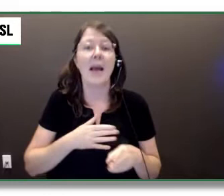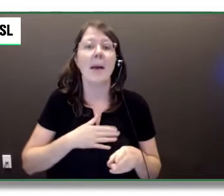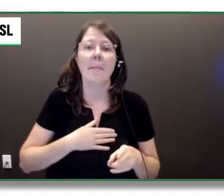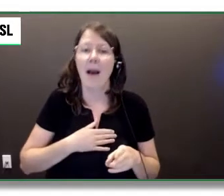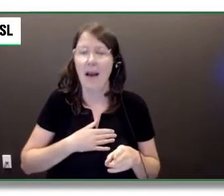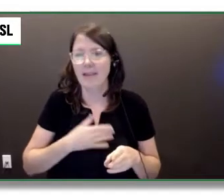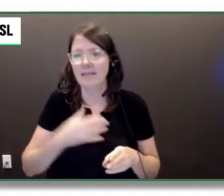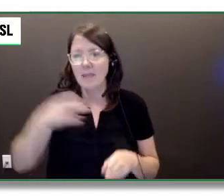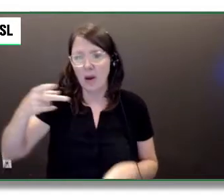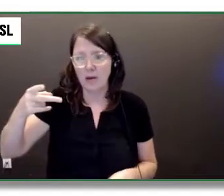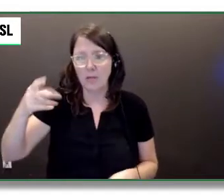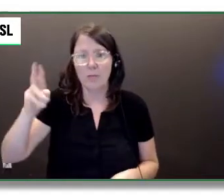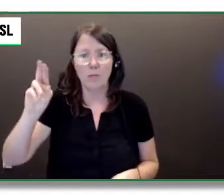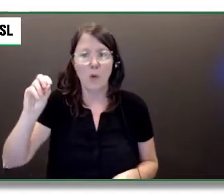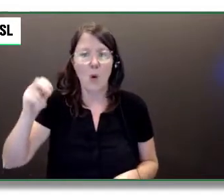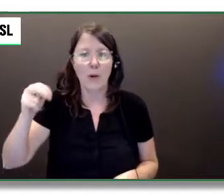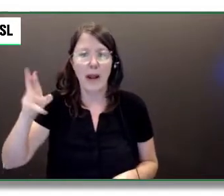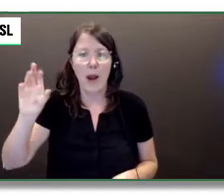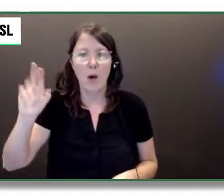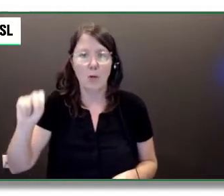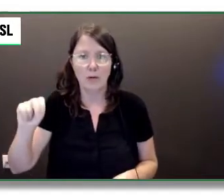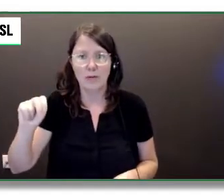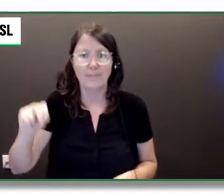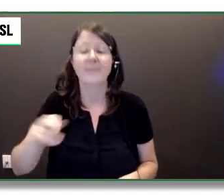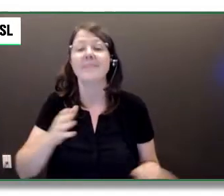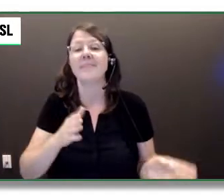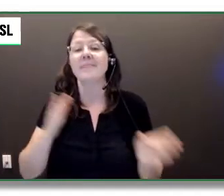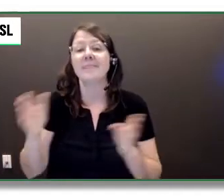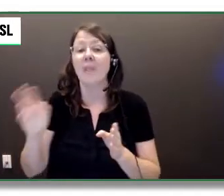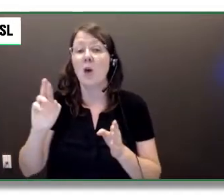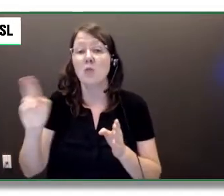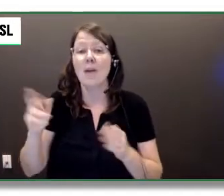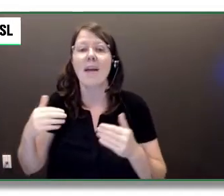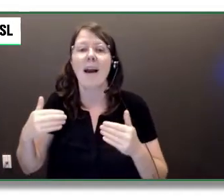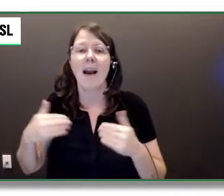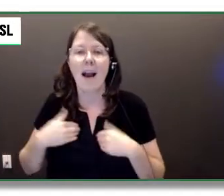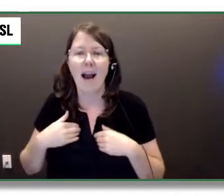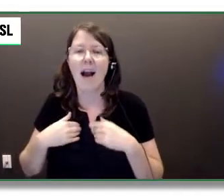about me. I'm a multiply-disabled person. I'm mostly homebound due to chronic